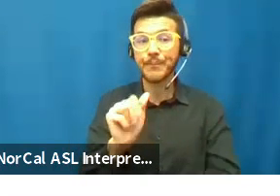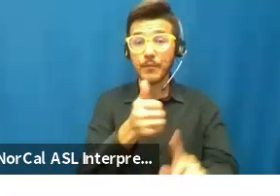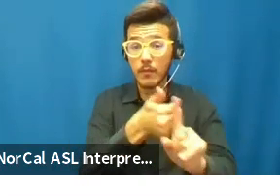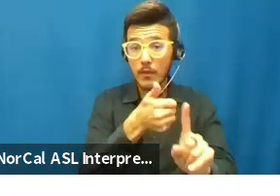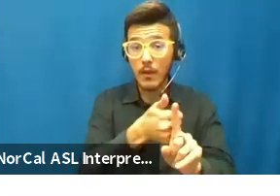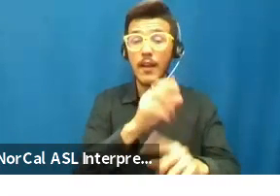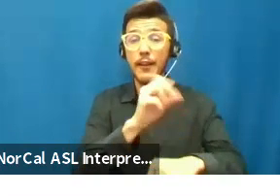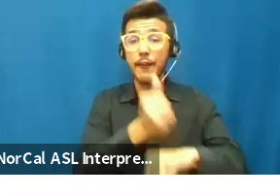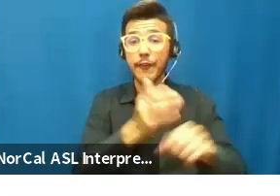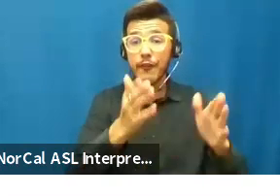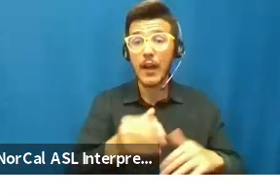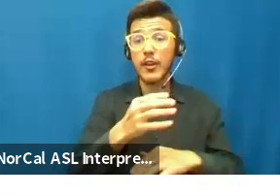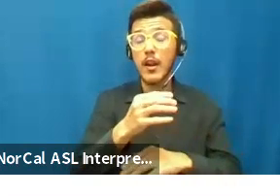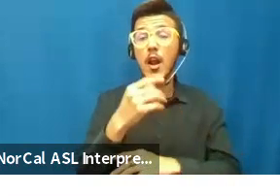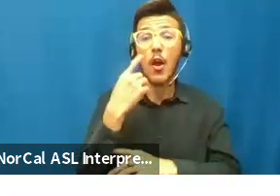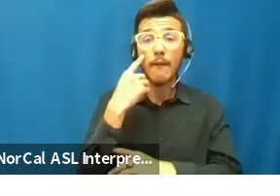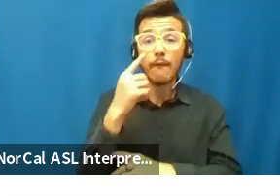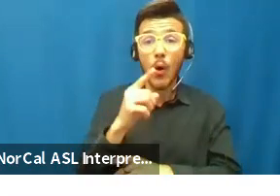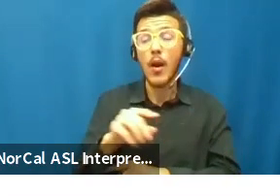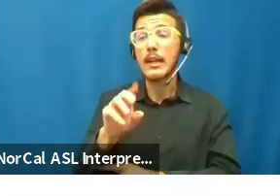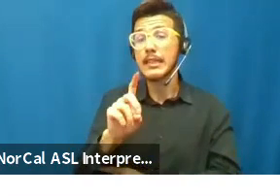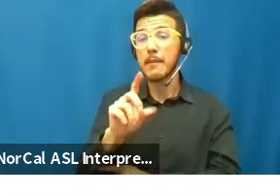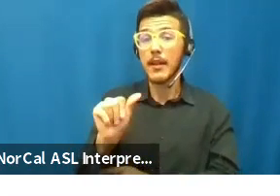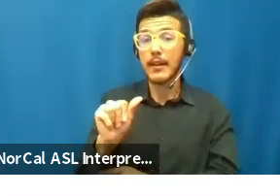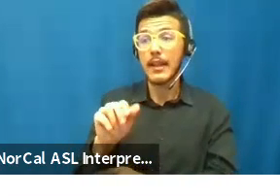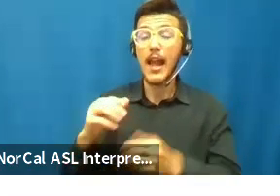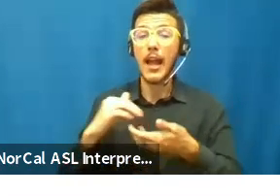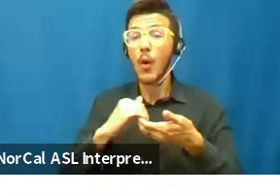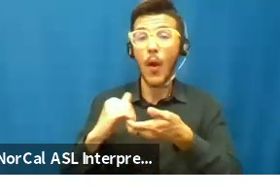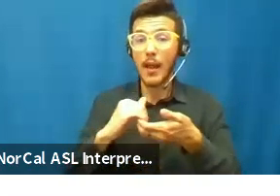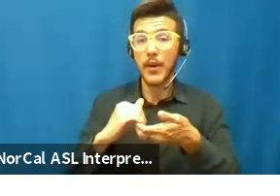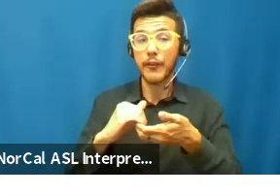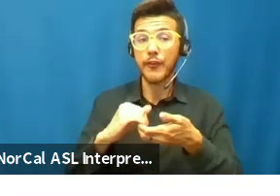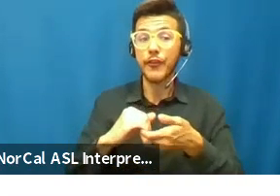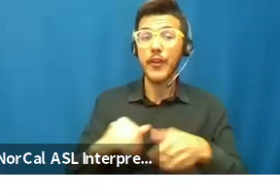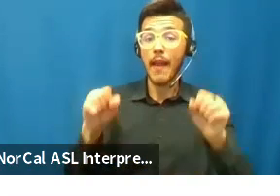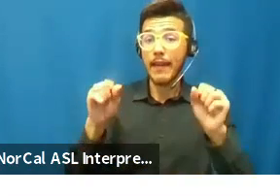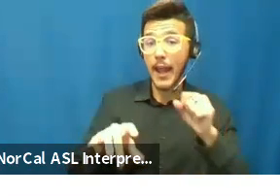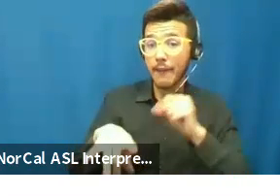the Disability Equity Collaborative, which you can find at DisabilityEquityCollaborative.org.